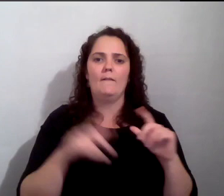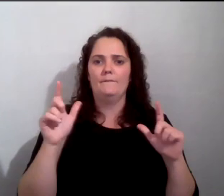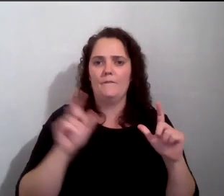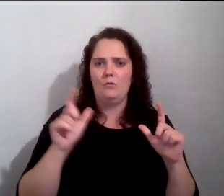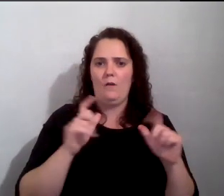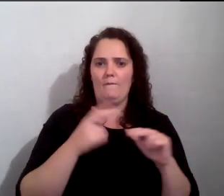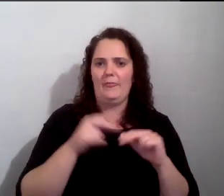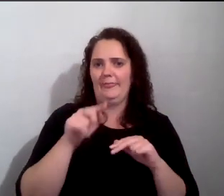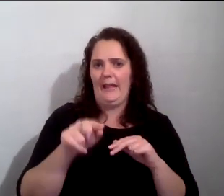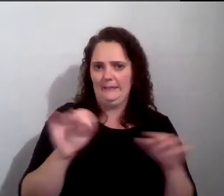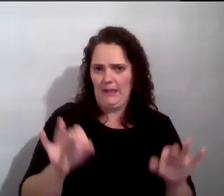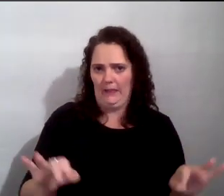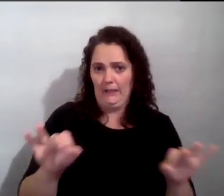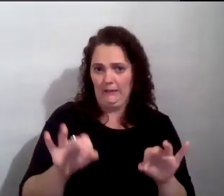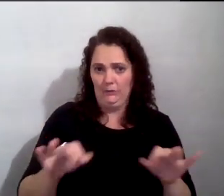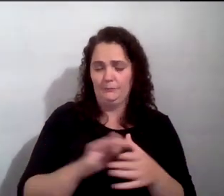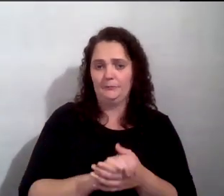you said you didn't work with photographs for this work